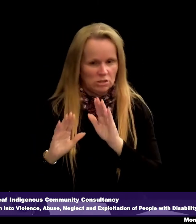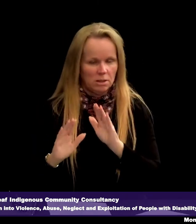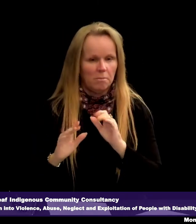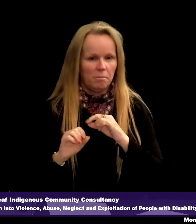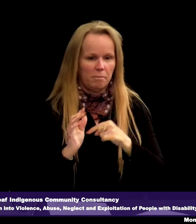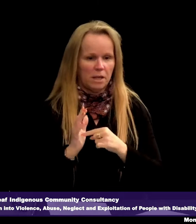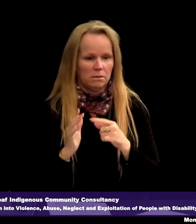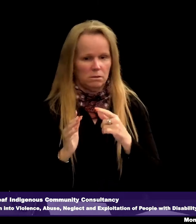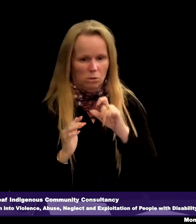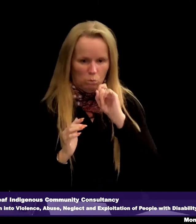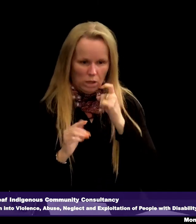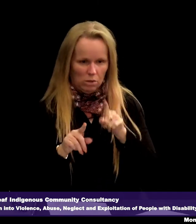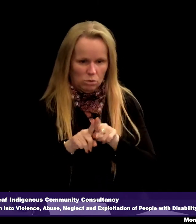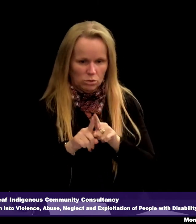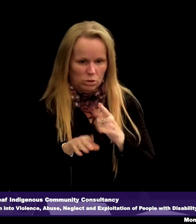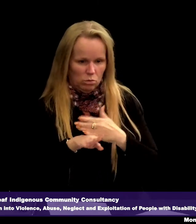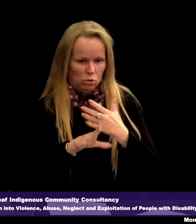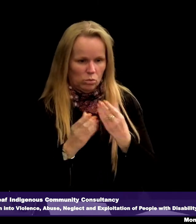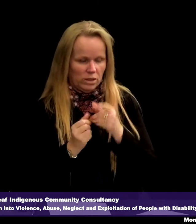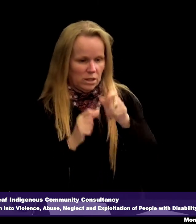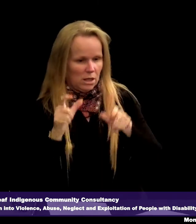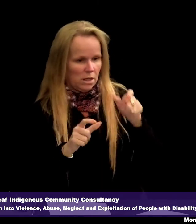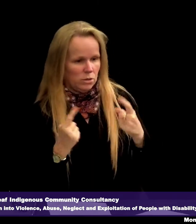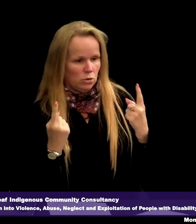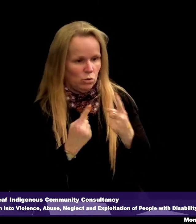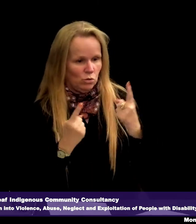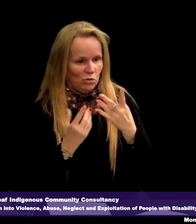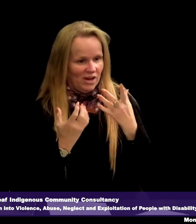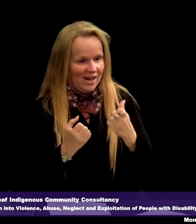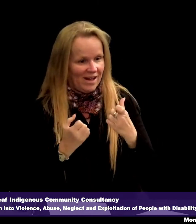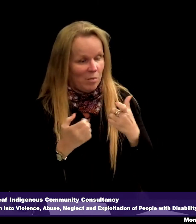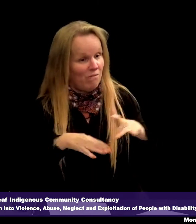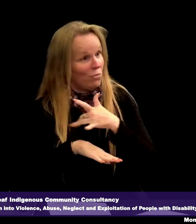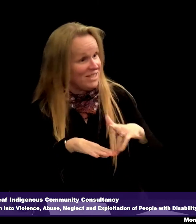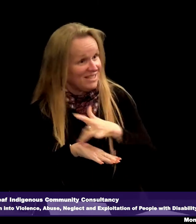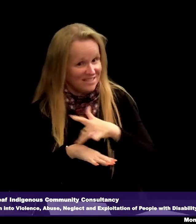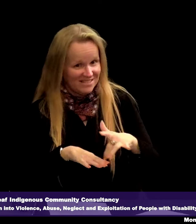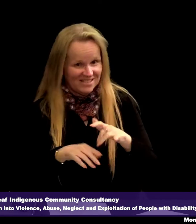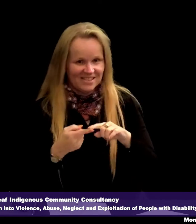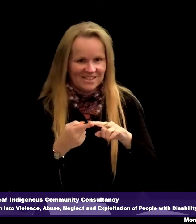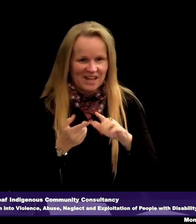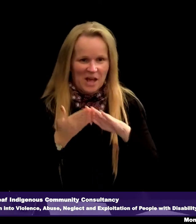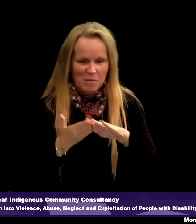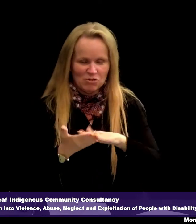Rarely do I work in education, but I also can work with clients who have performances,